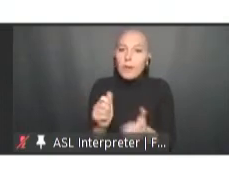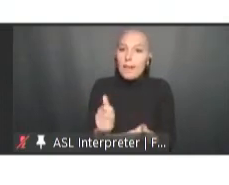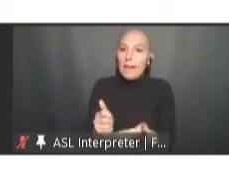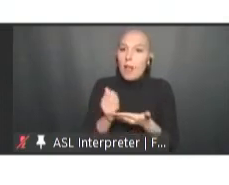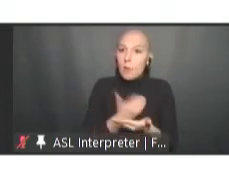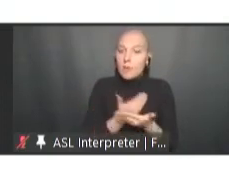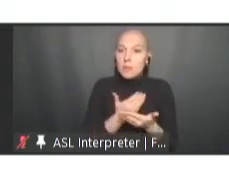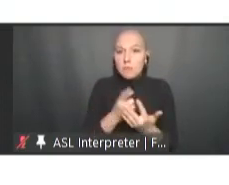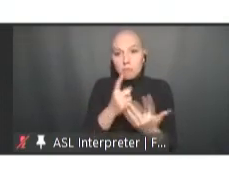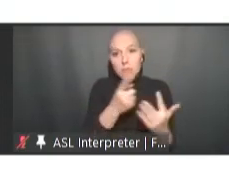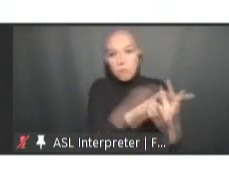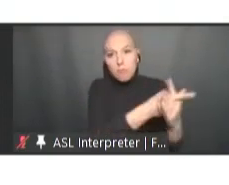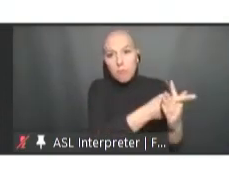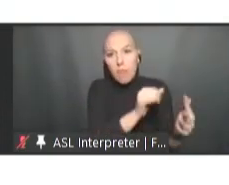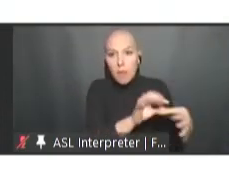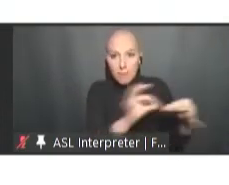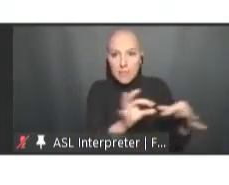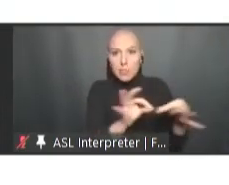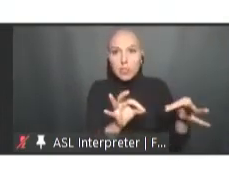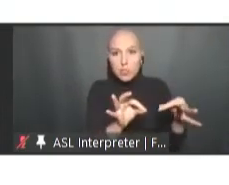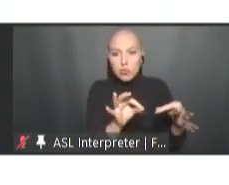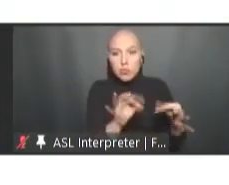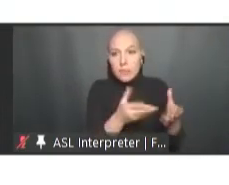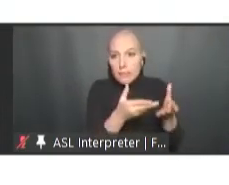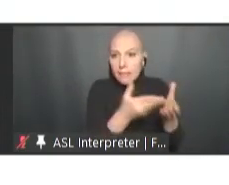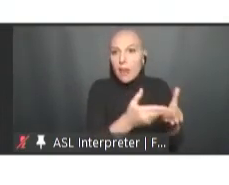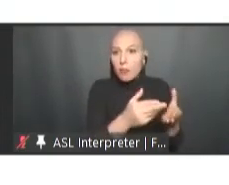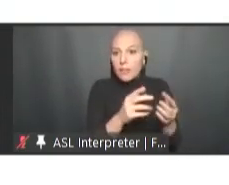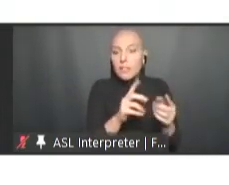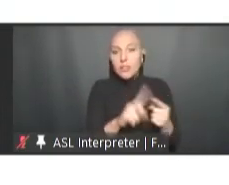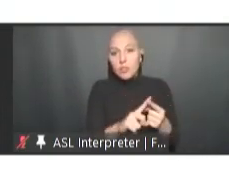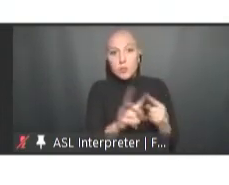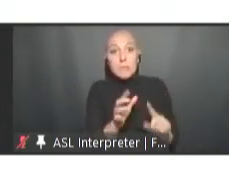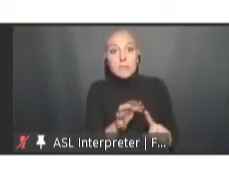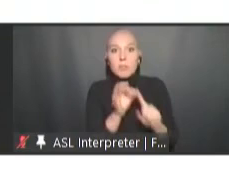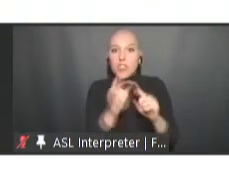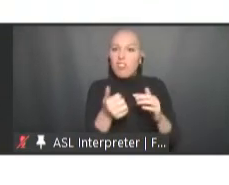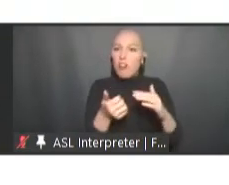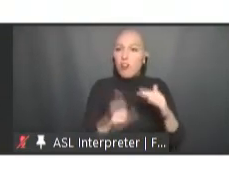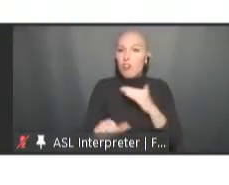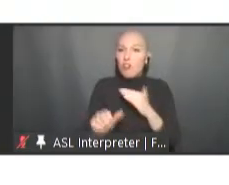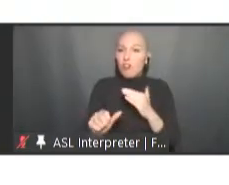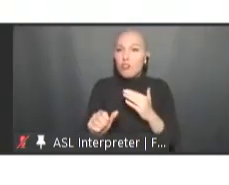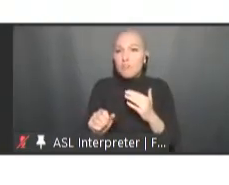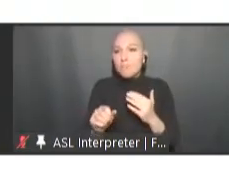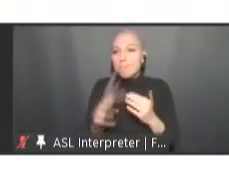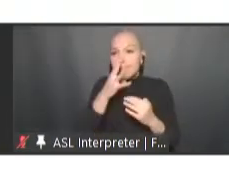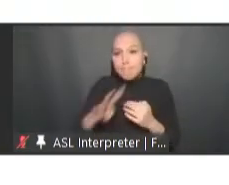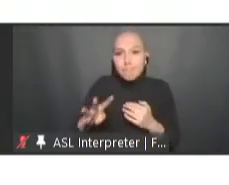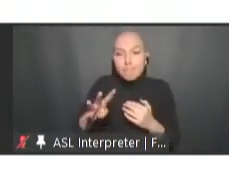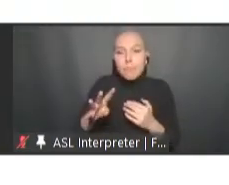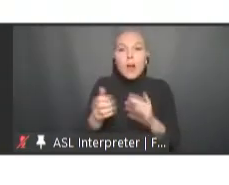particularly to those underserved communities. So, we have a partnership and a relationship